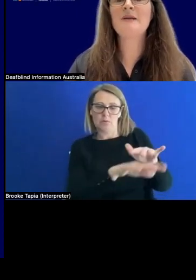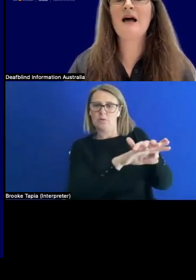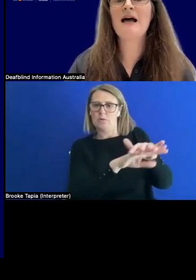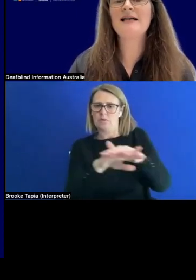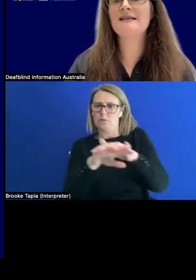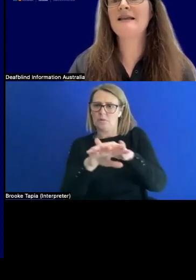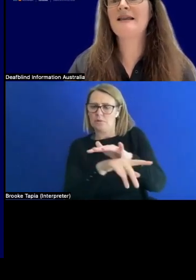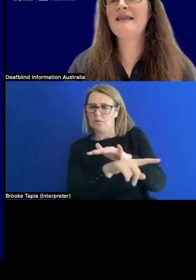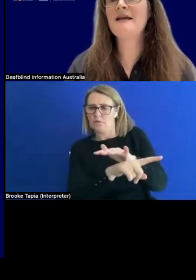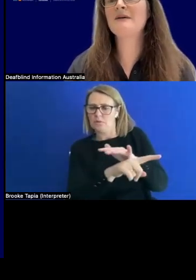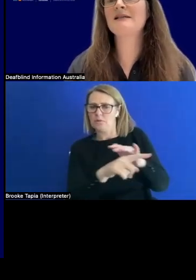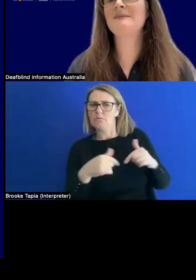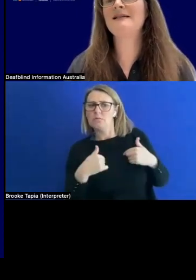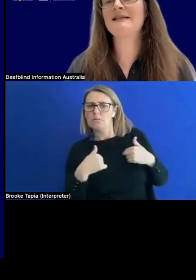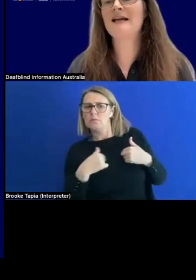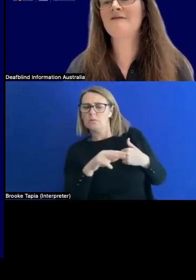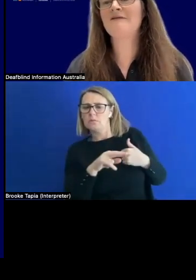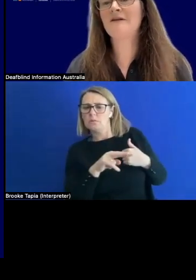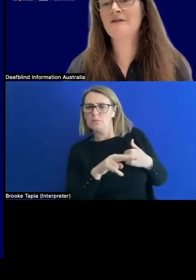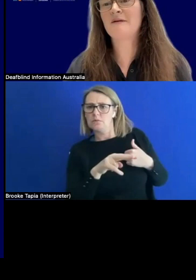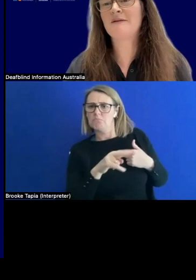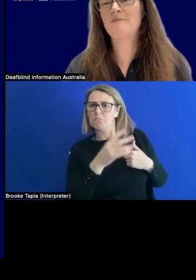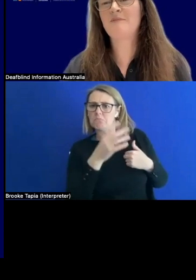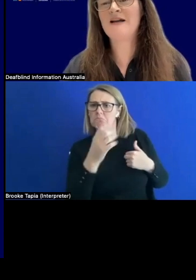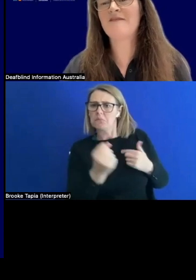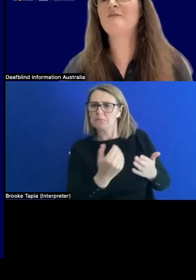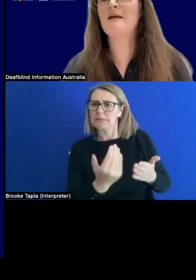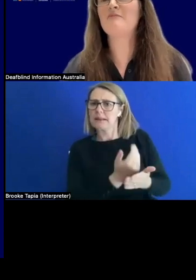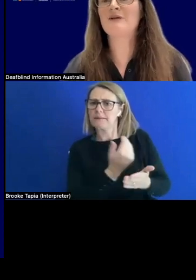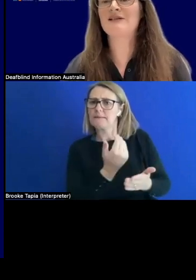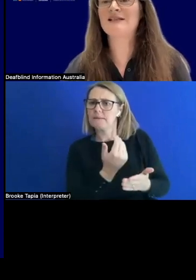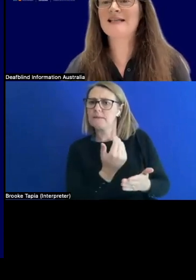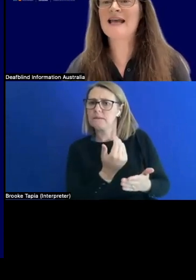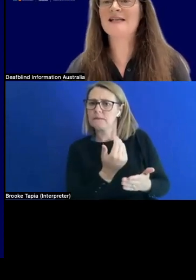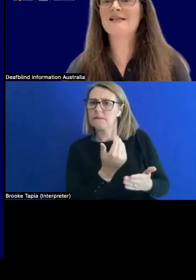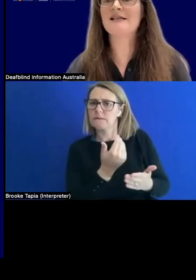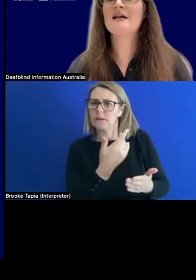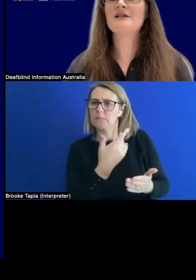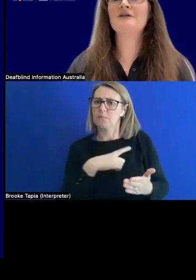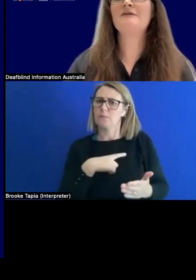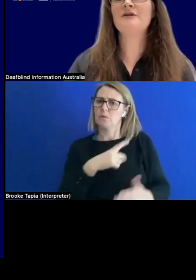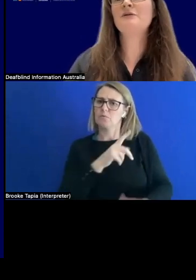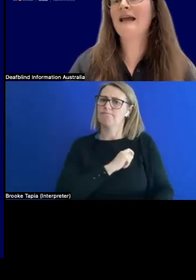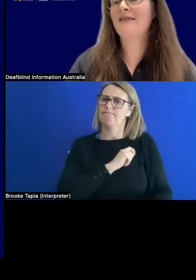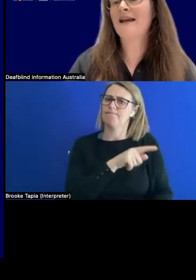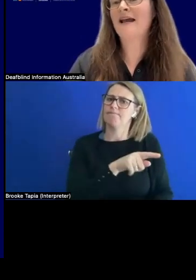implies that it then must be safe for the deafblind person’s hands. So, “If you let that